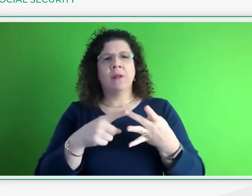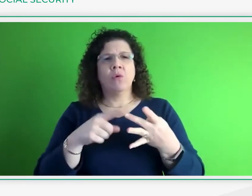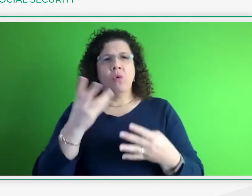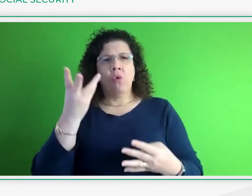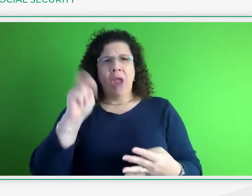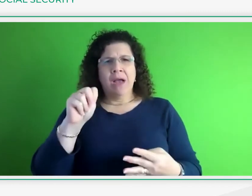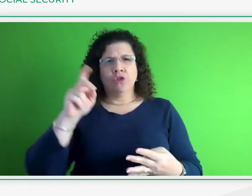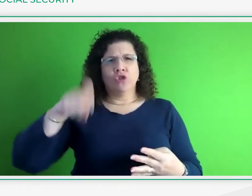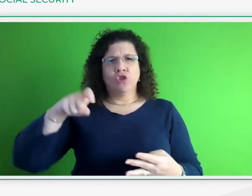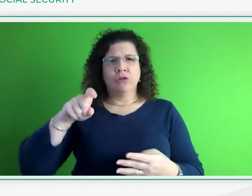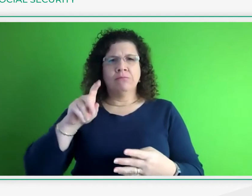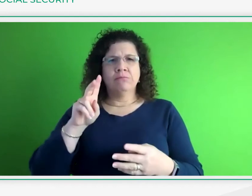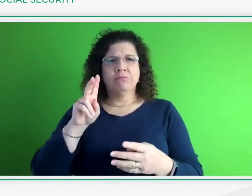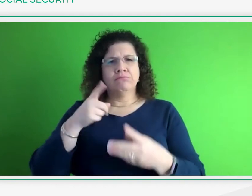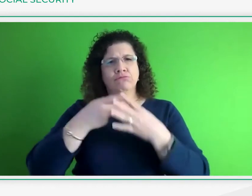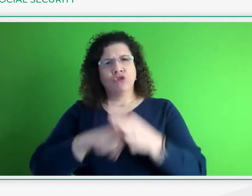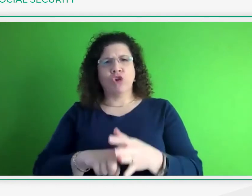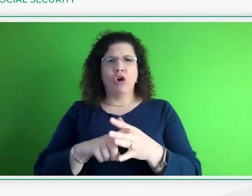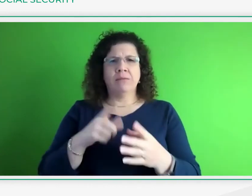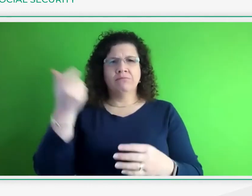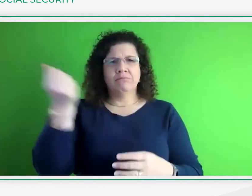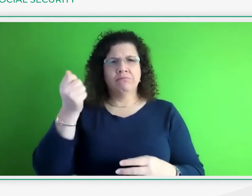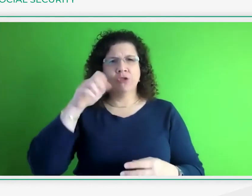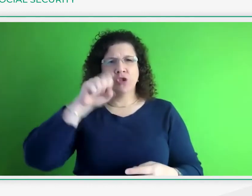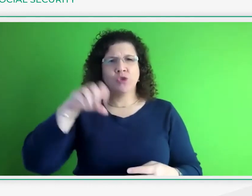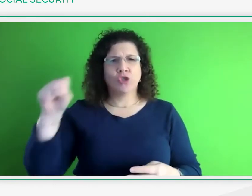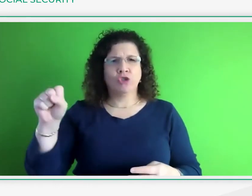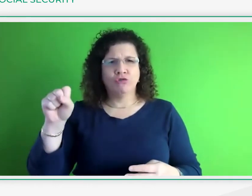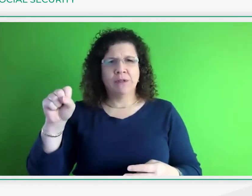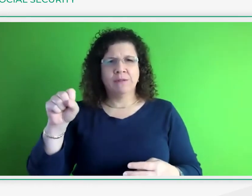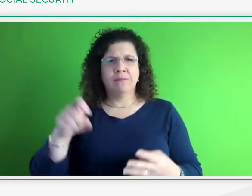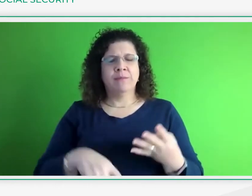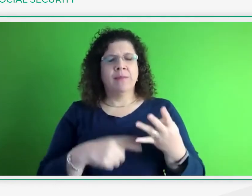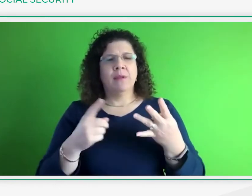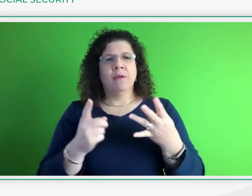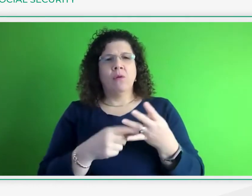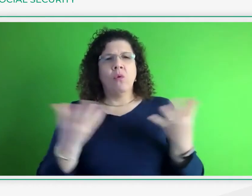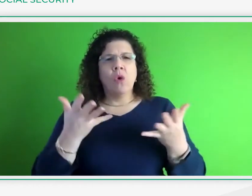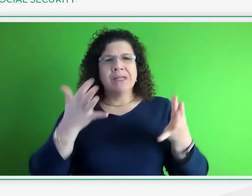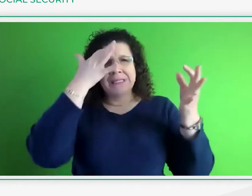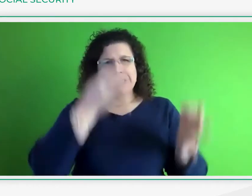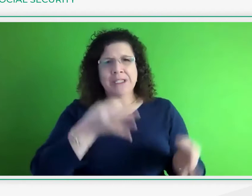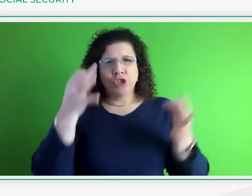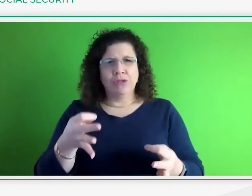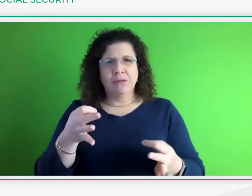Then, we're going to talk about when you should start applying or requesting Social Security benefits.